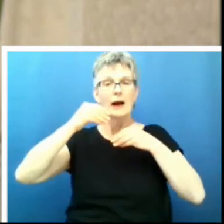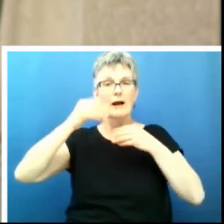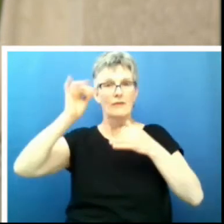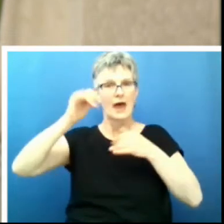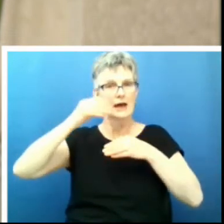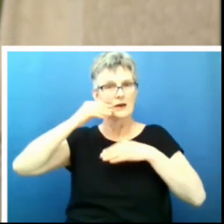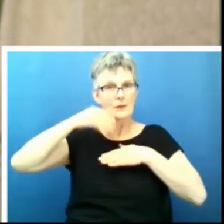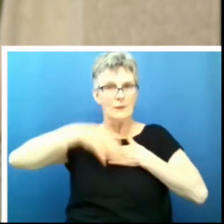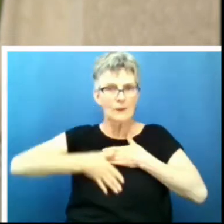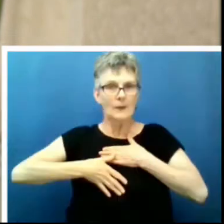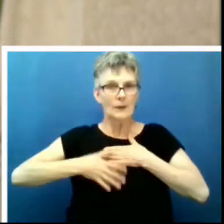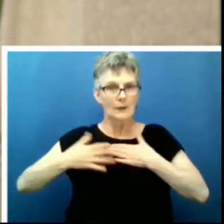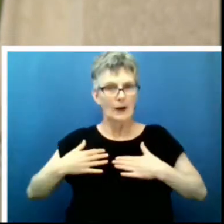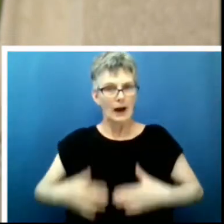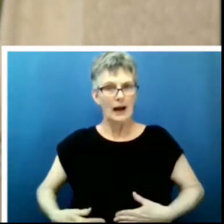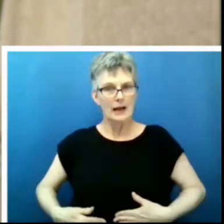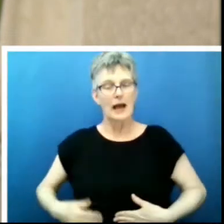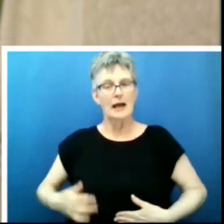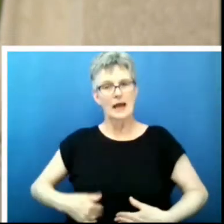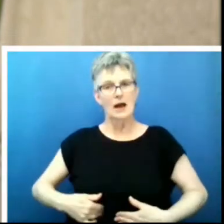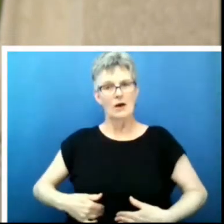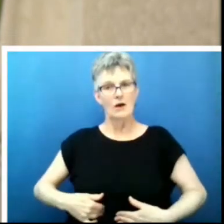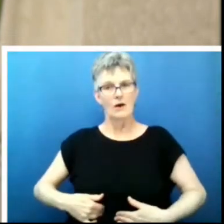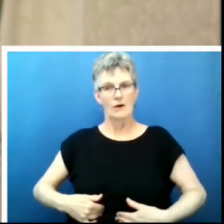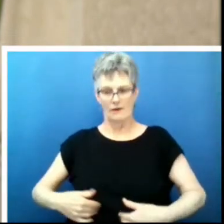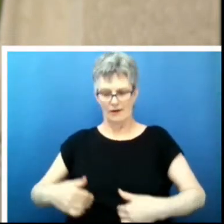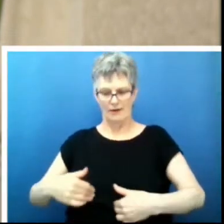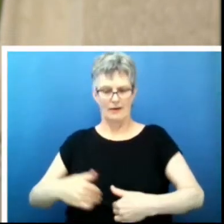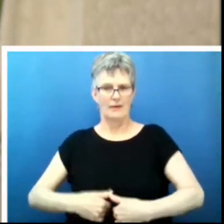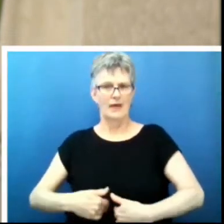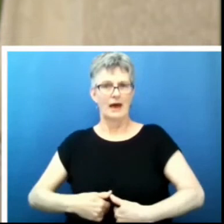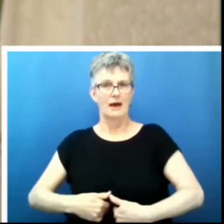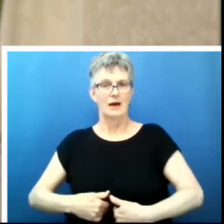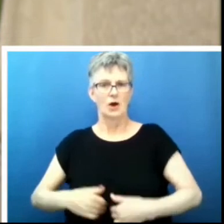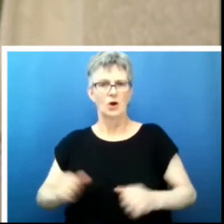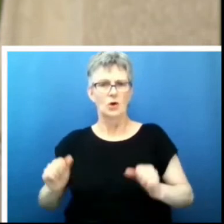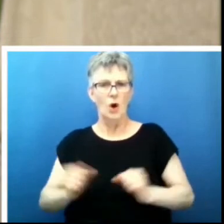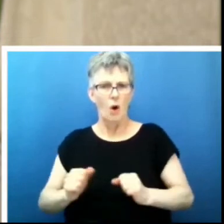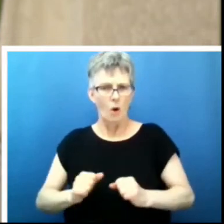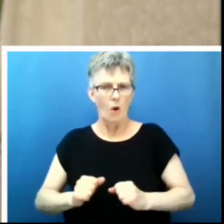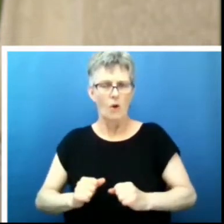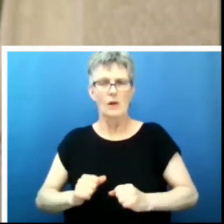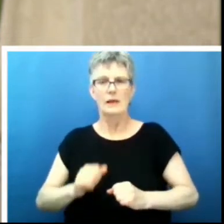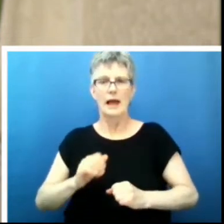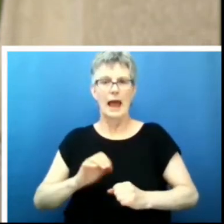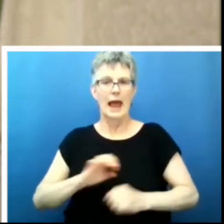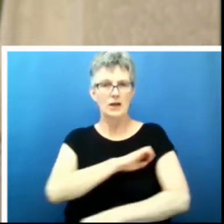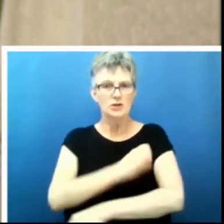that's stagnant makes it hard to go to the bathroom, can then come, cool energy calm your mind.